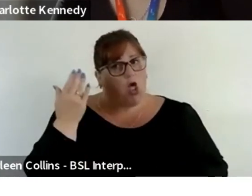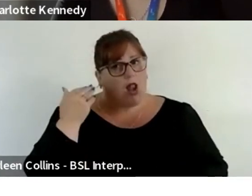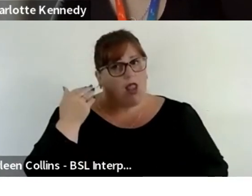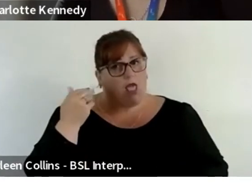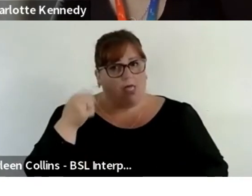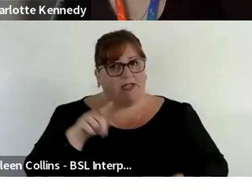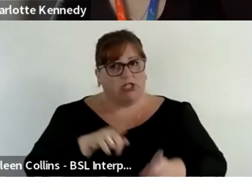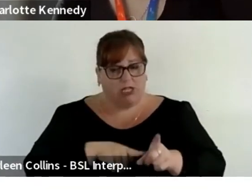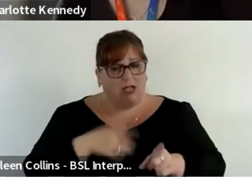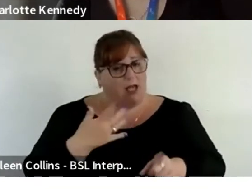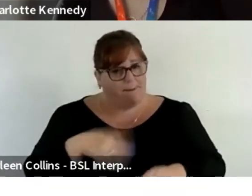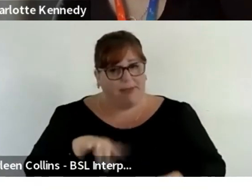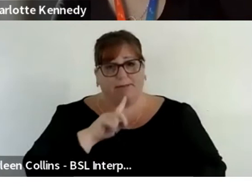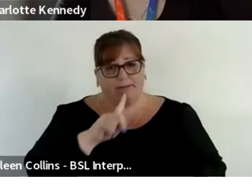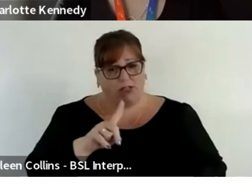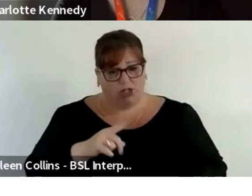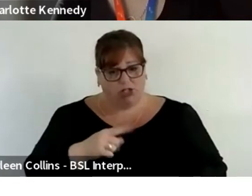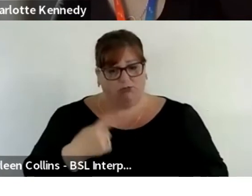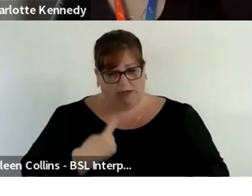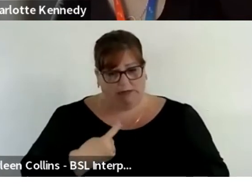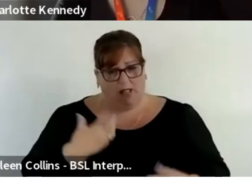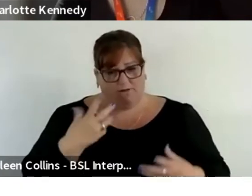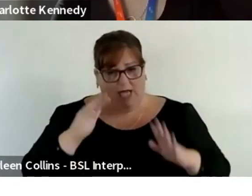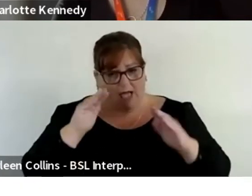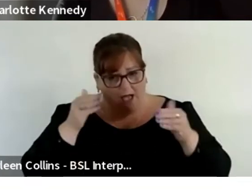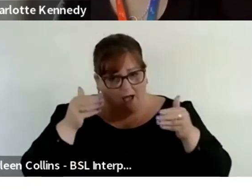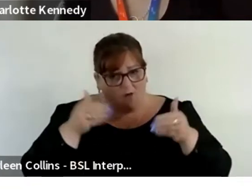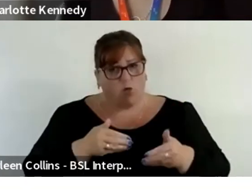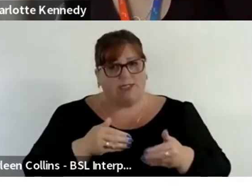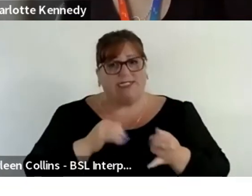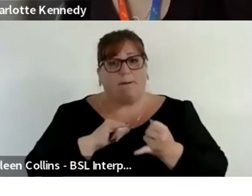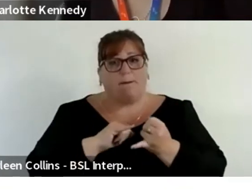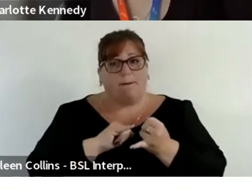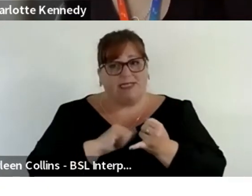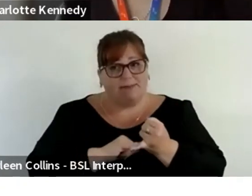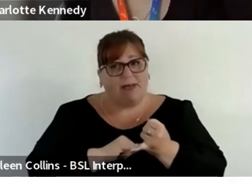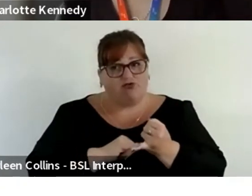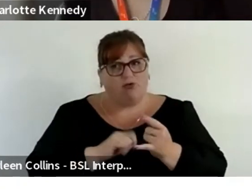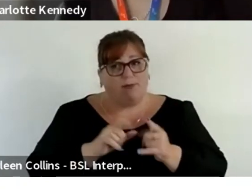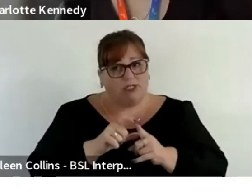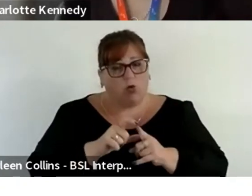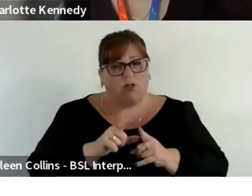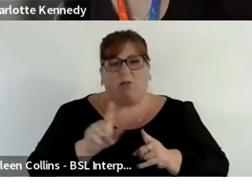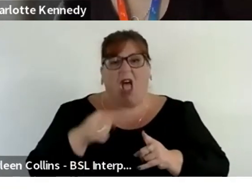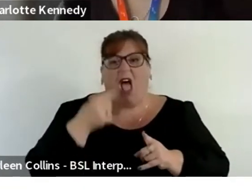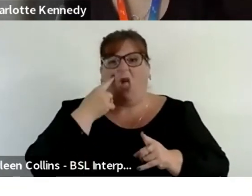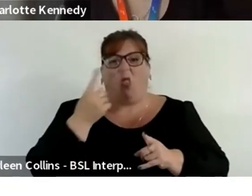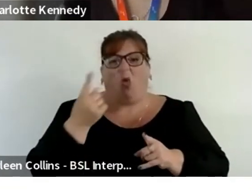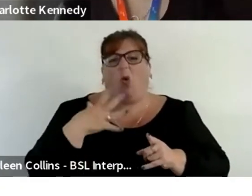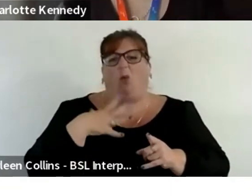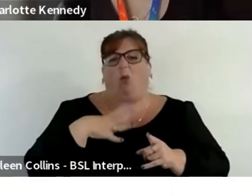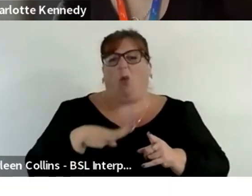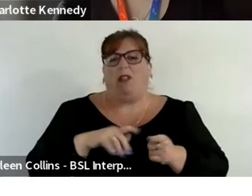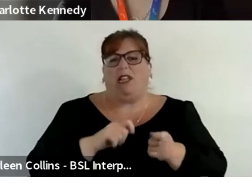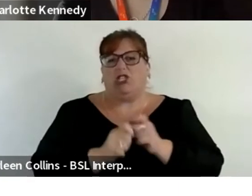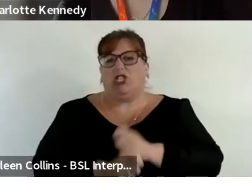disorder during the application process. However I didn't think I would need any adjustments for an interview as long as I prepared well enough.